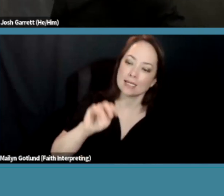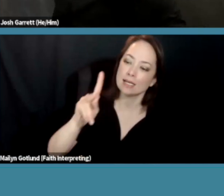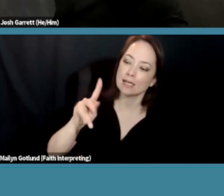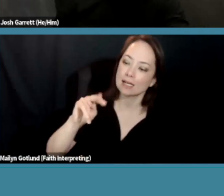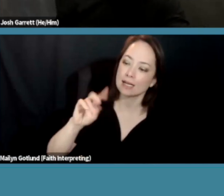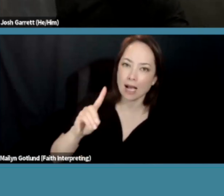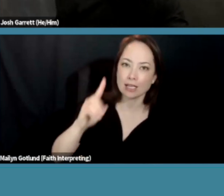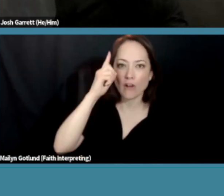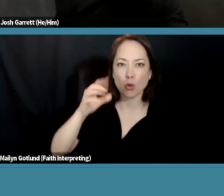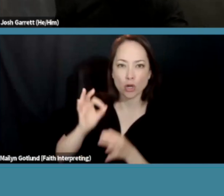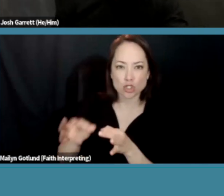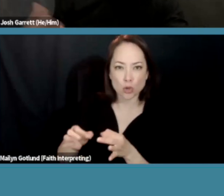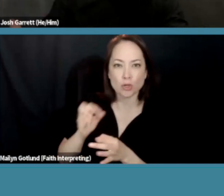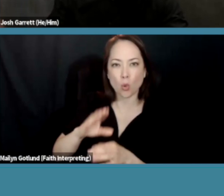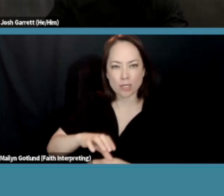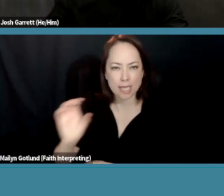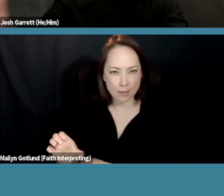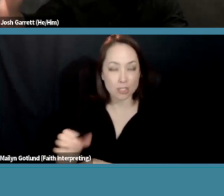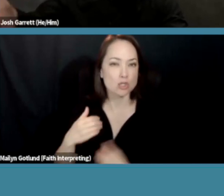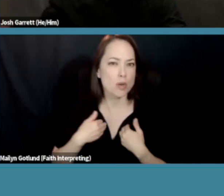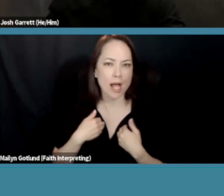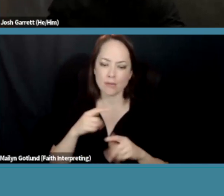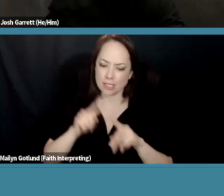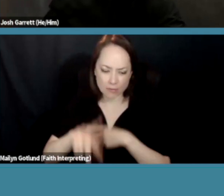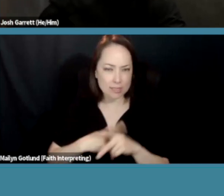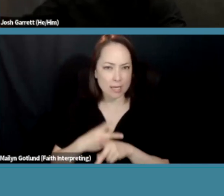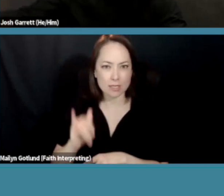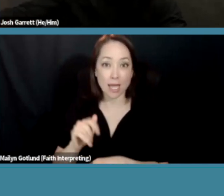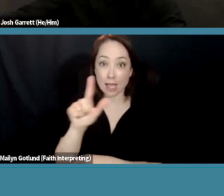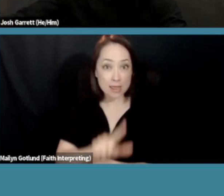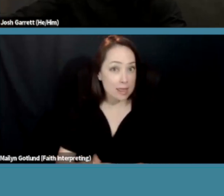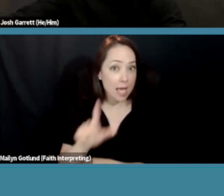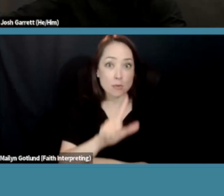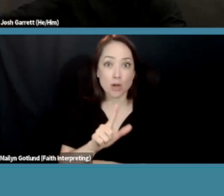So there's versions of that, of if it's a library, they're given meeting room space